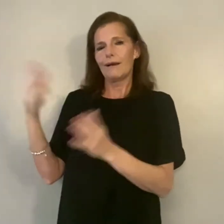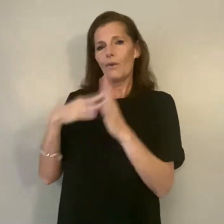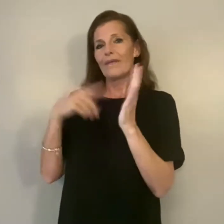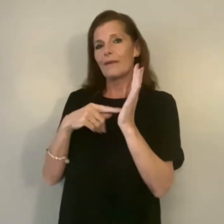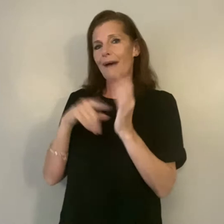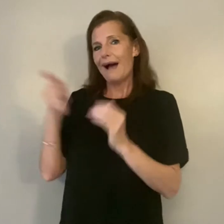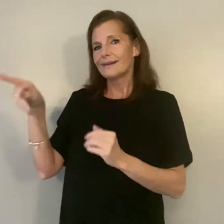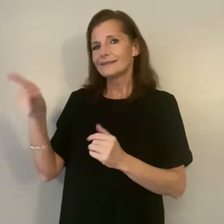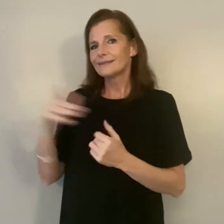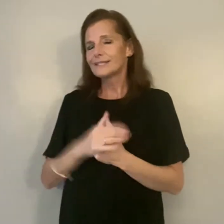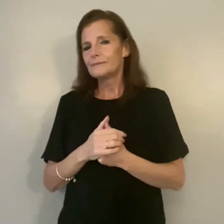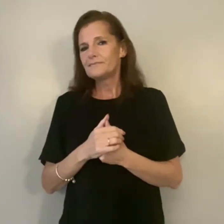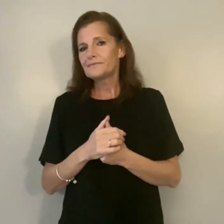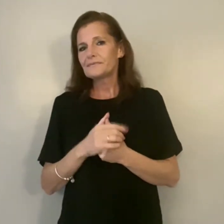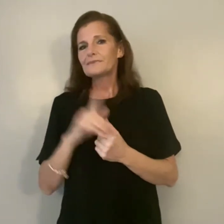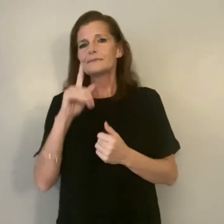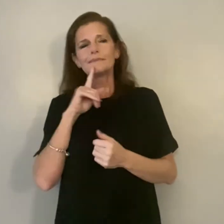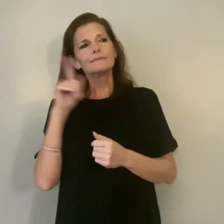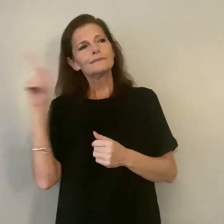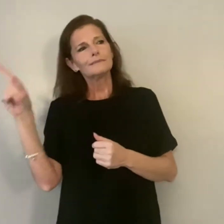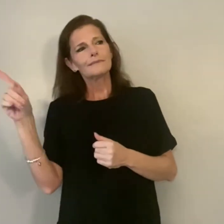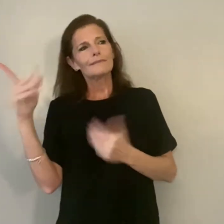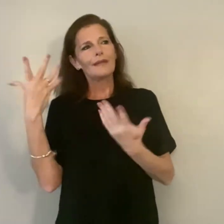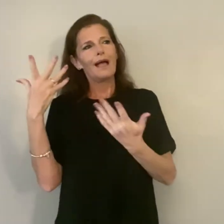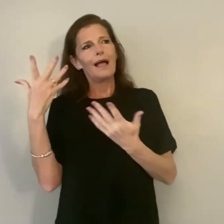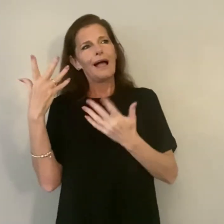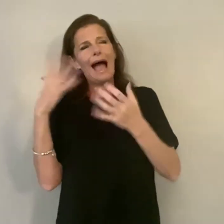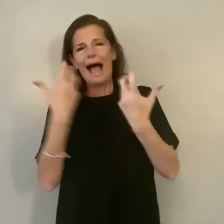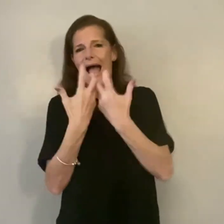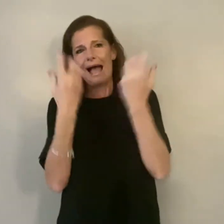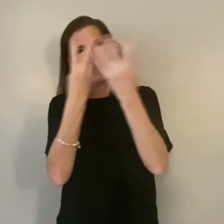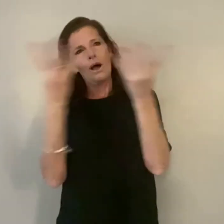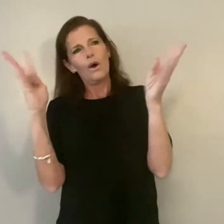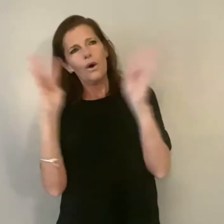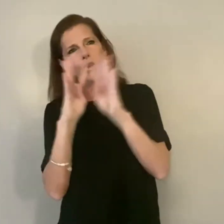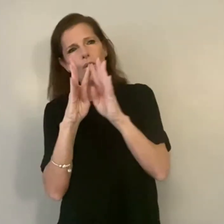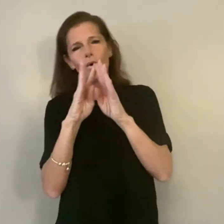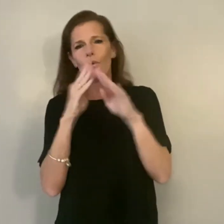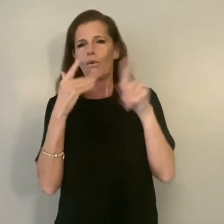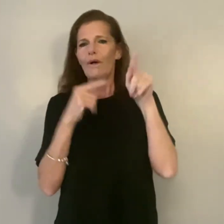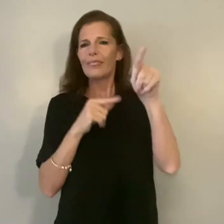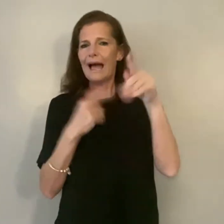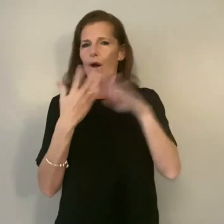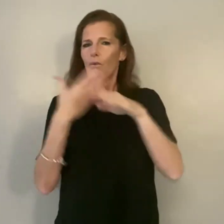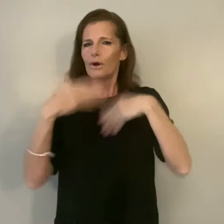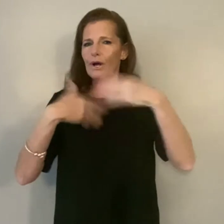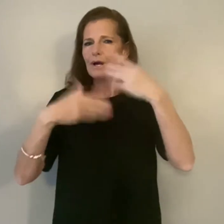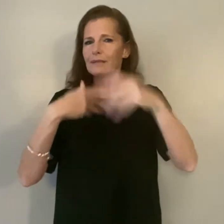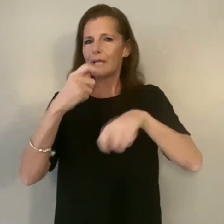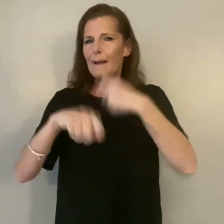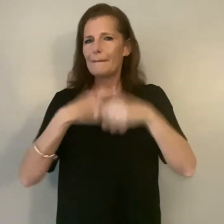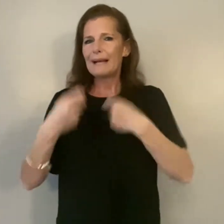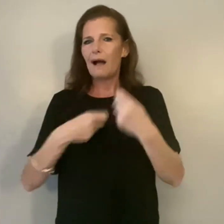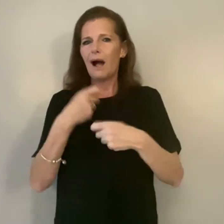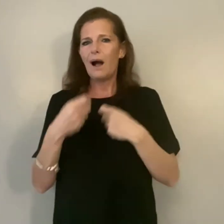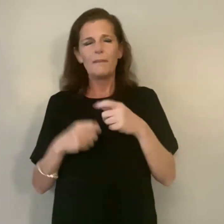There's an element there to which how the dynamic and culture of that board operates can lead people to think well